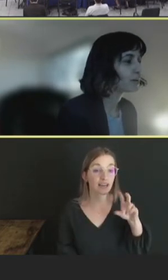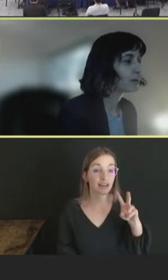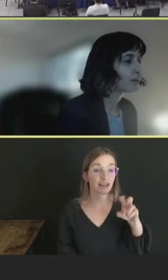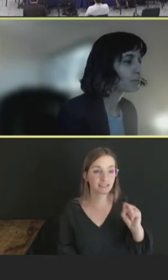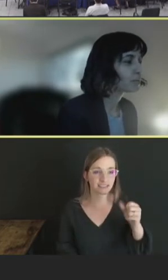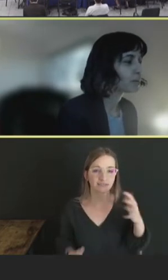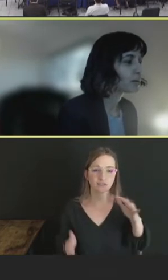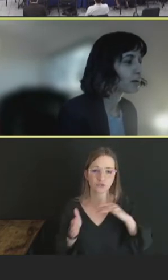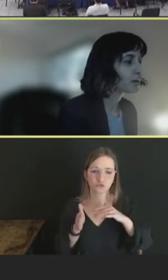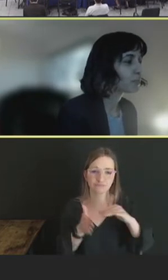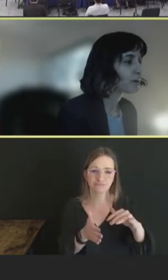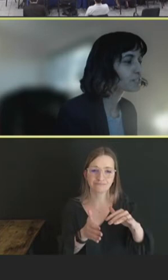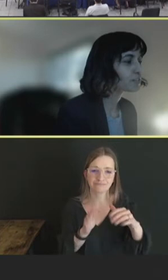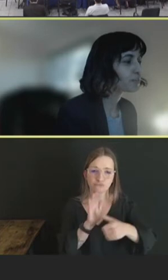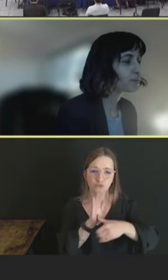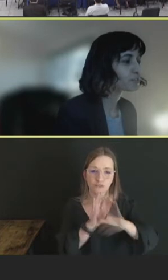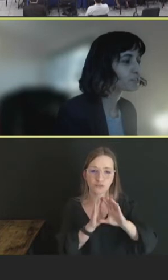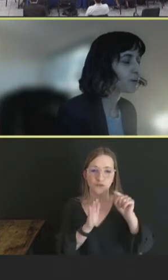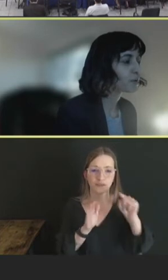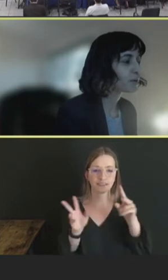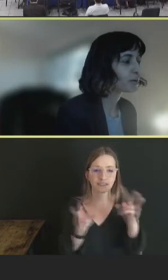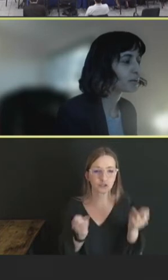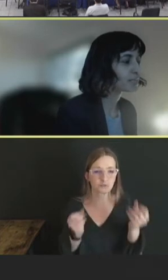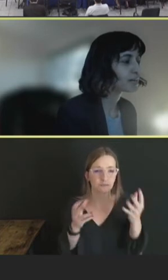including comprehensive reviews of pharmacokinetic